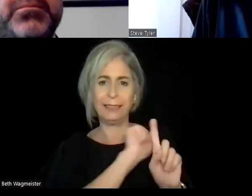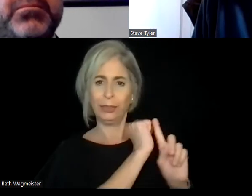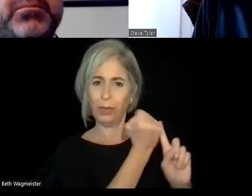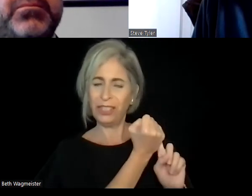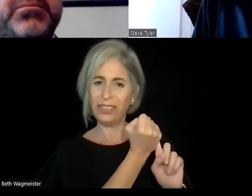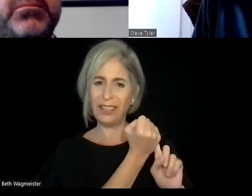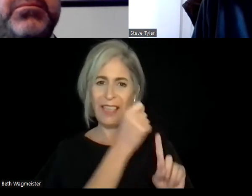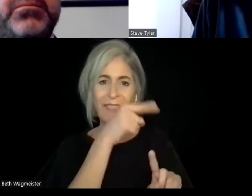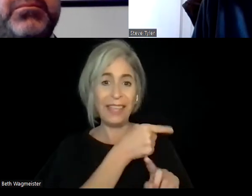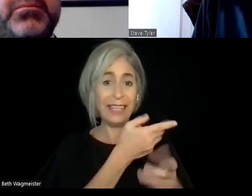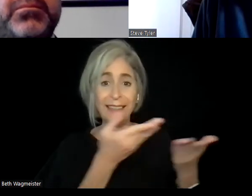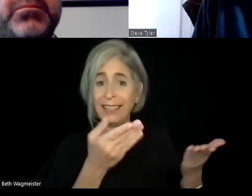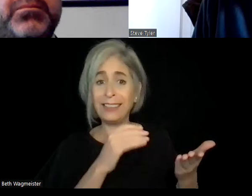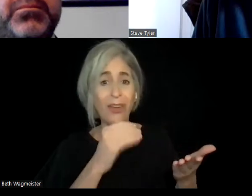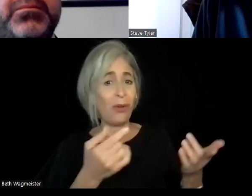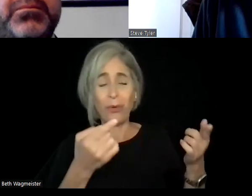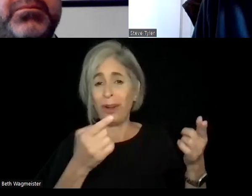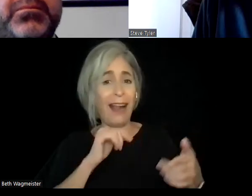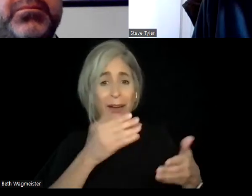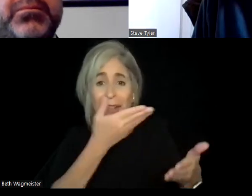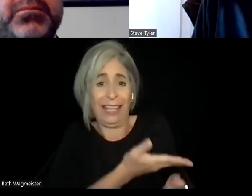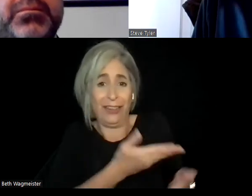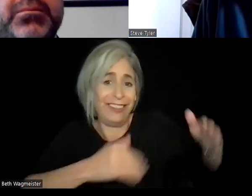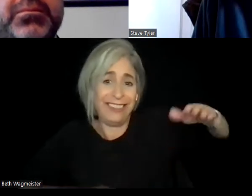of OZ type stuff is enormously important in